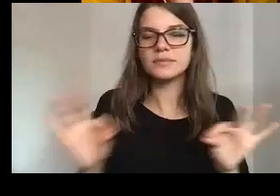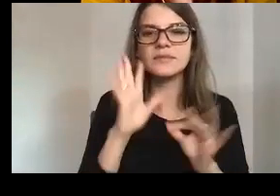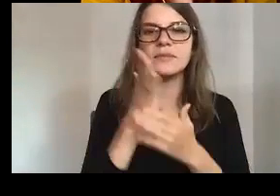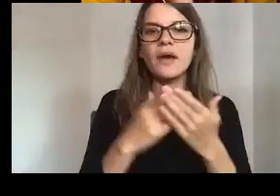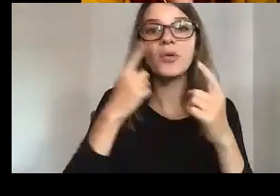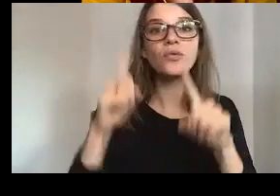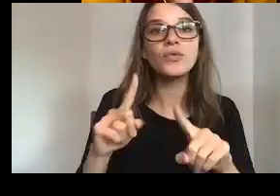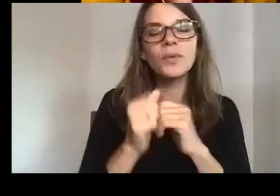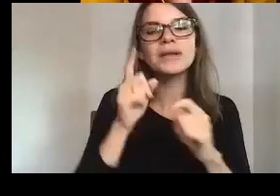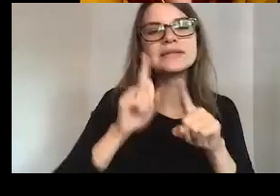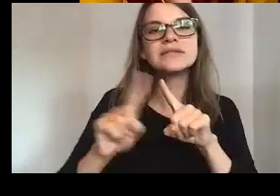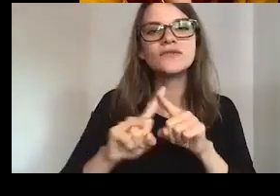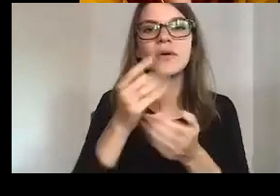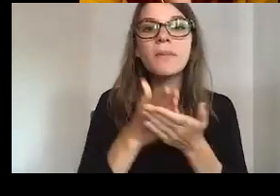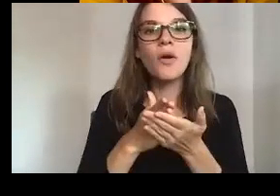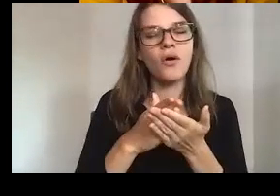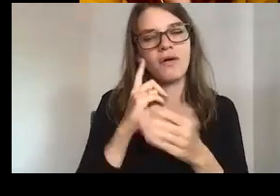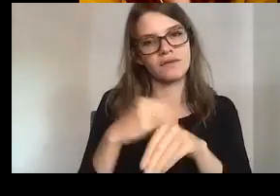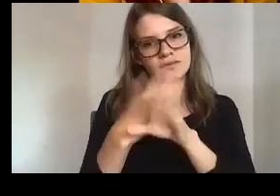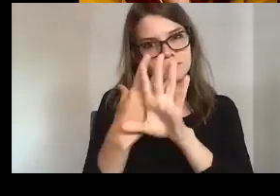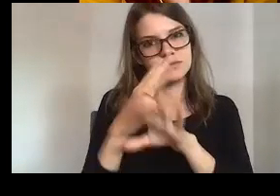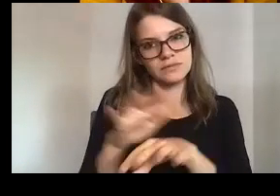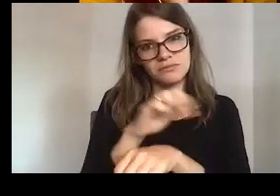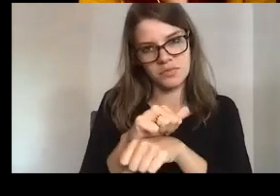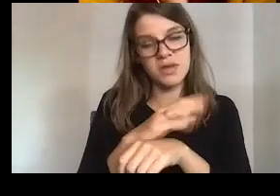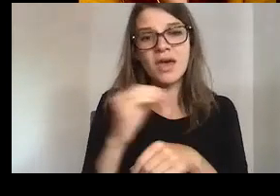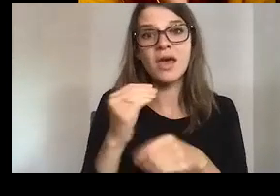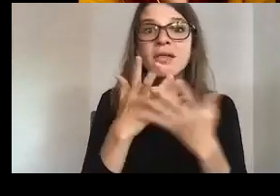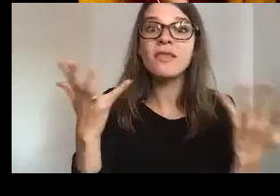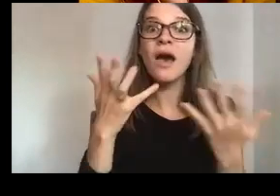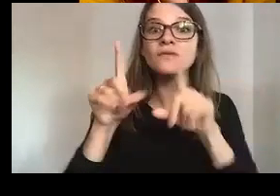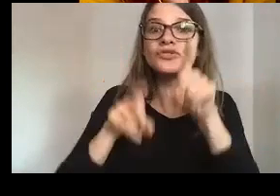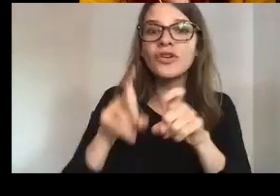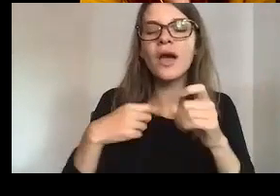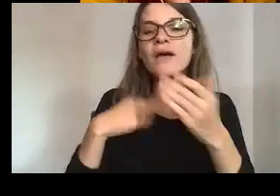of telehealth and then a lot of the survey was open-ended questions so being able to really